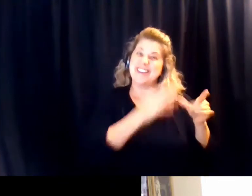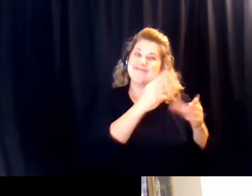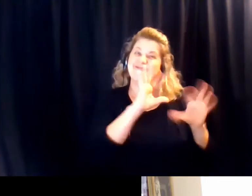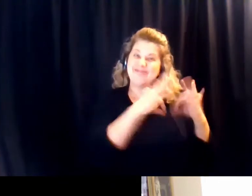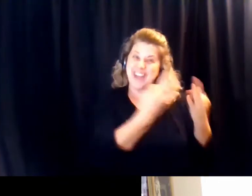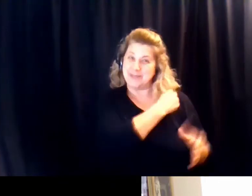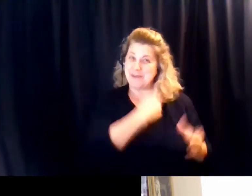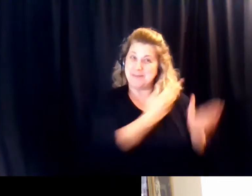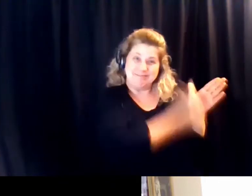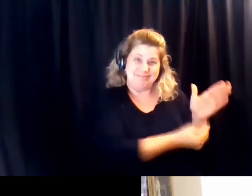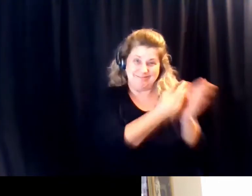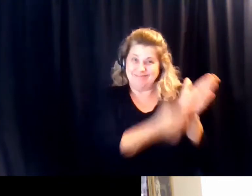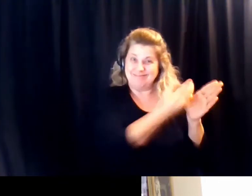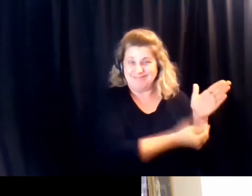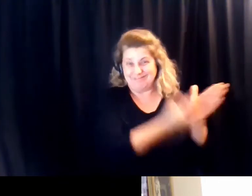Judith Heumann: Sorry, everybody. I'm late. It was doing another event.